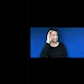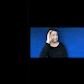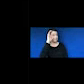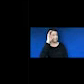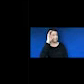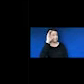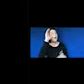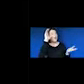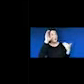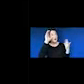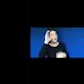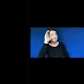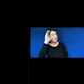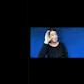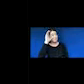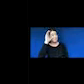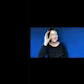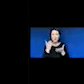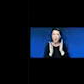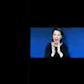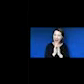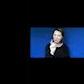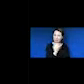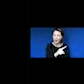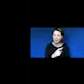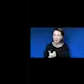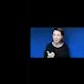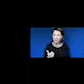So ask open ended questions of the business, and let them talk.